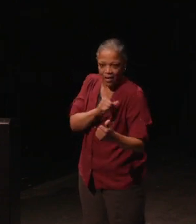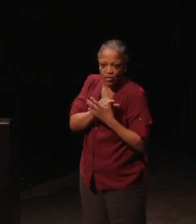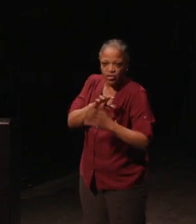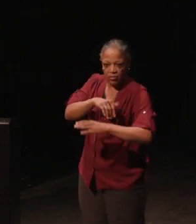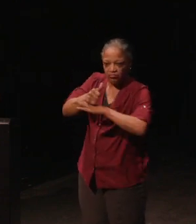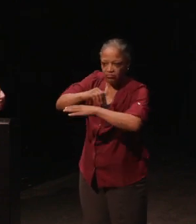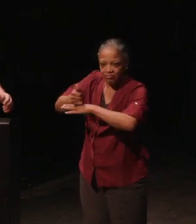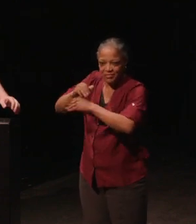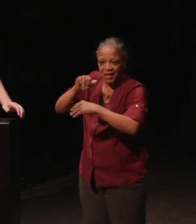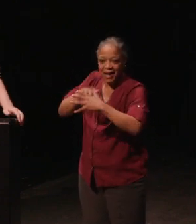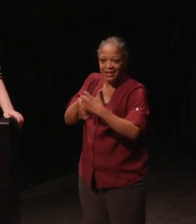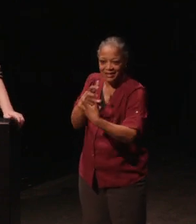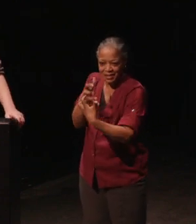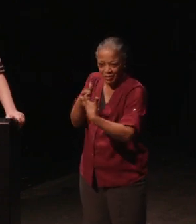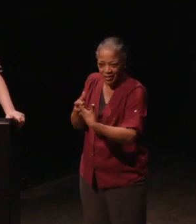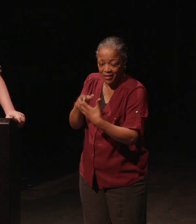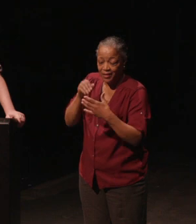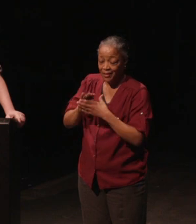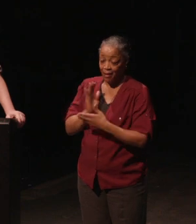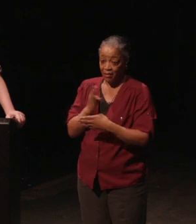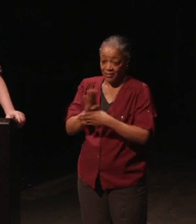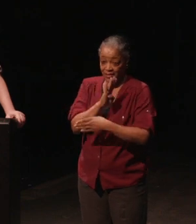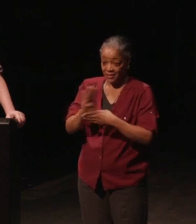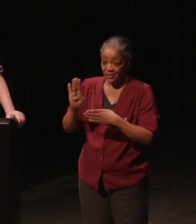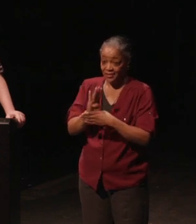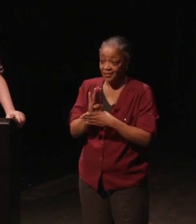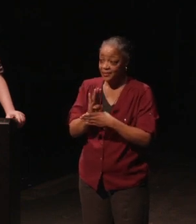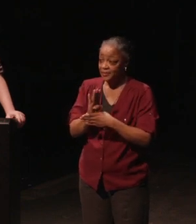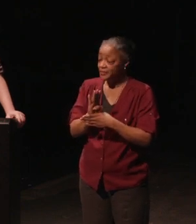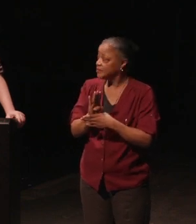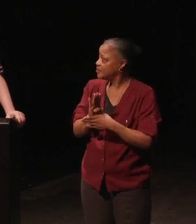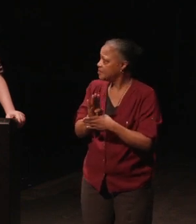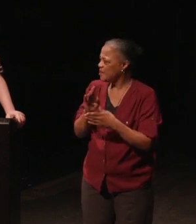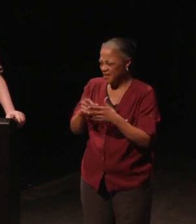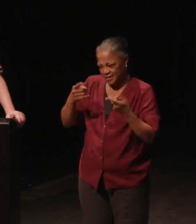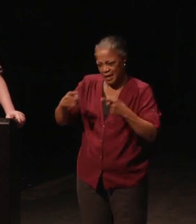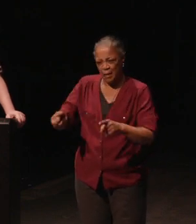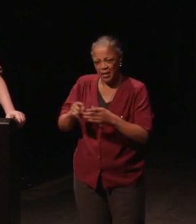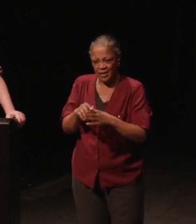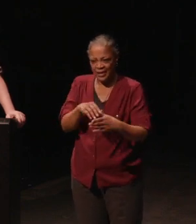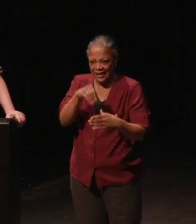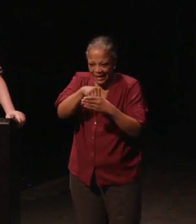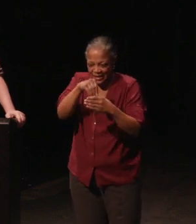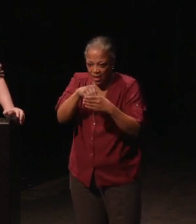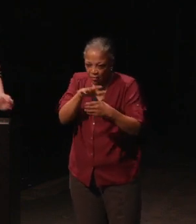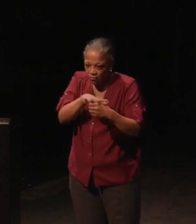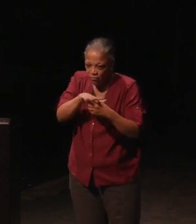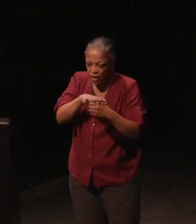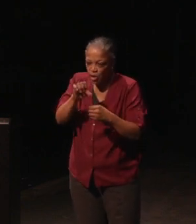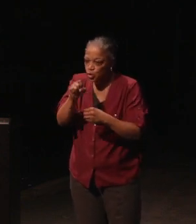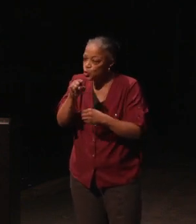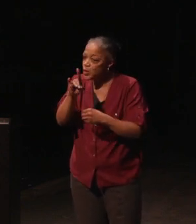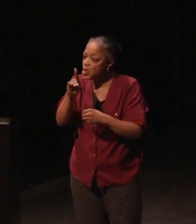of accessibility around the industry. Although all these things- This kind of stuff is happening internally within studios, so the kind of the impact of it wouldn't be